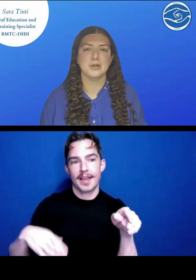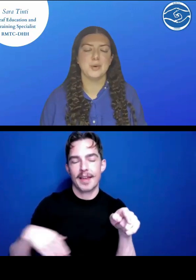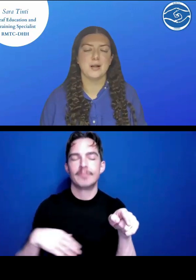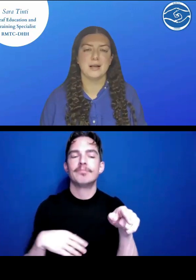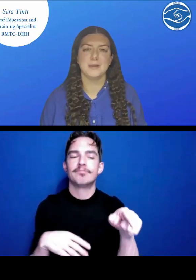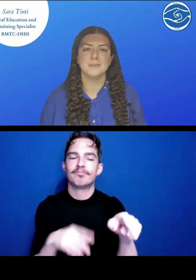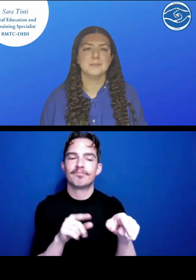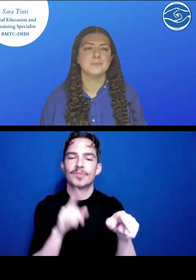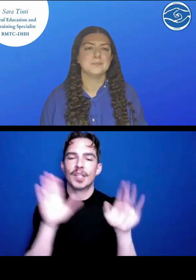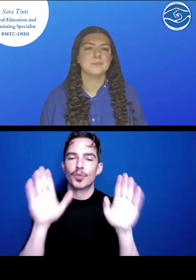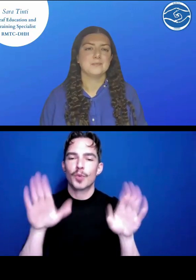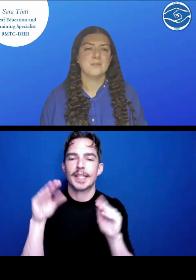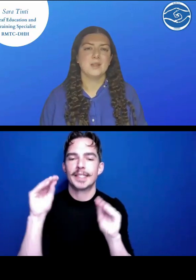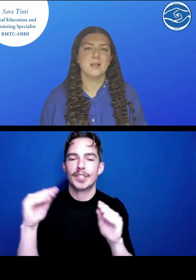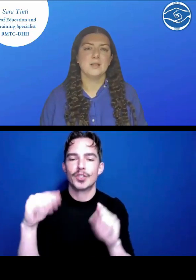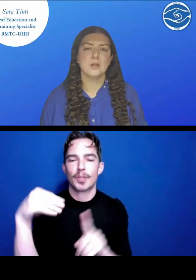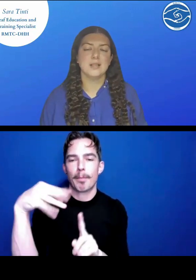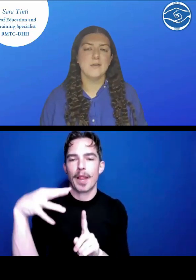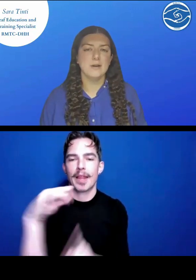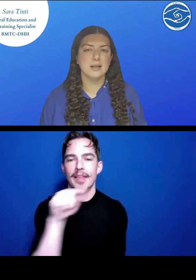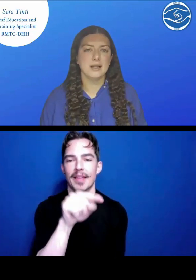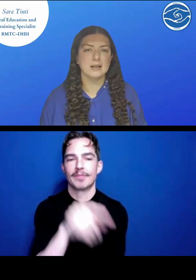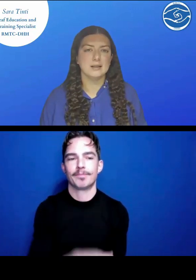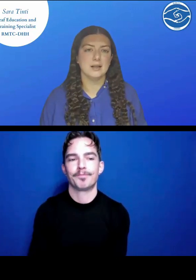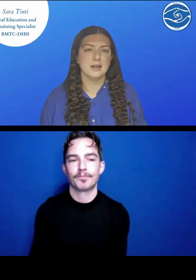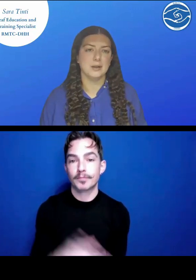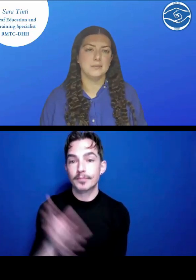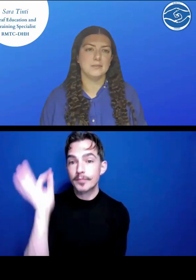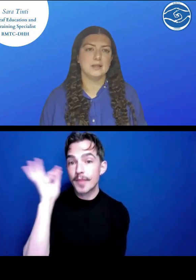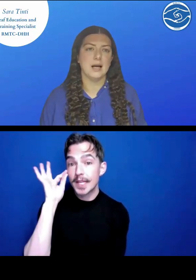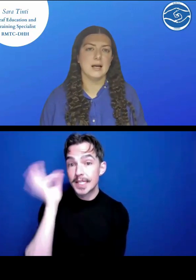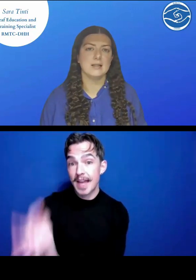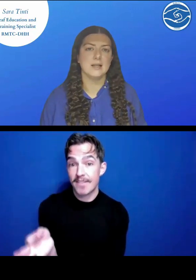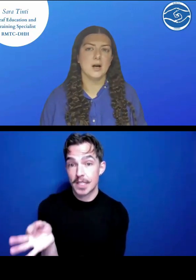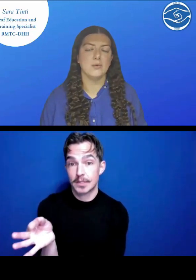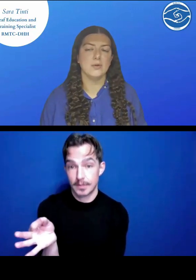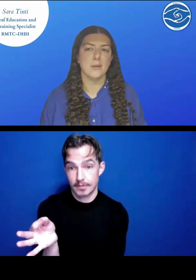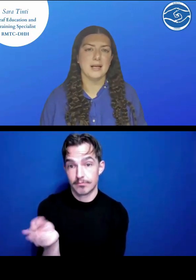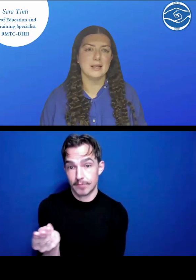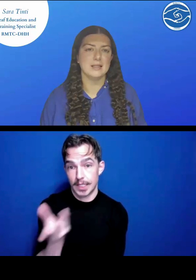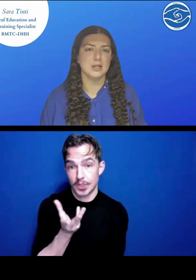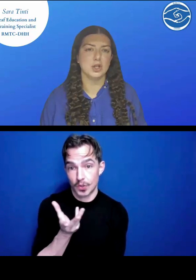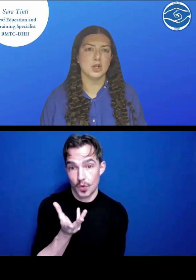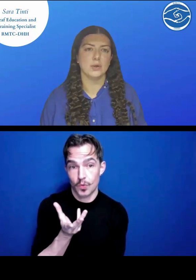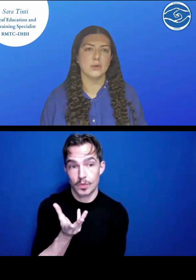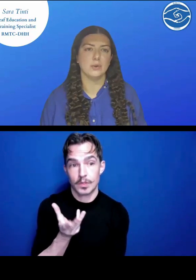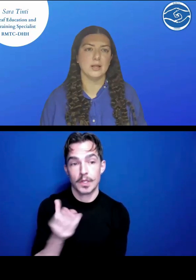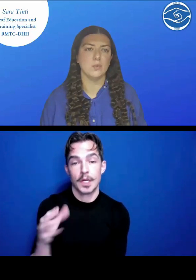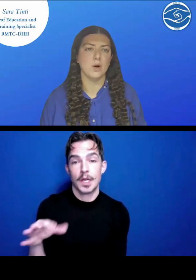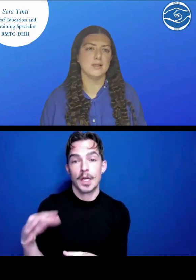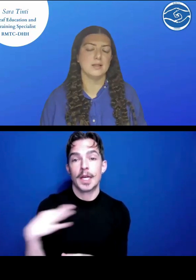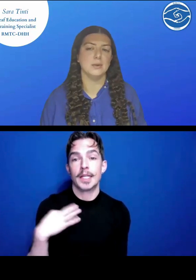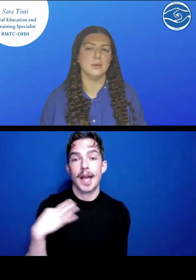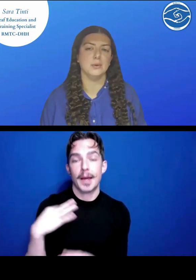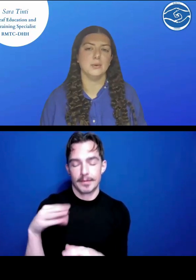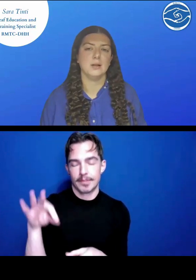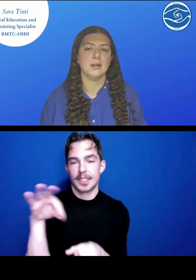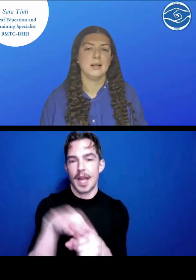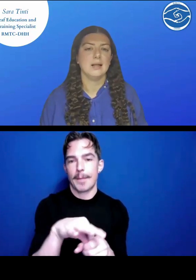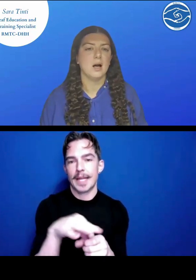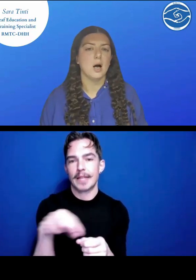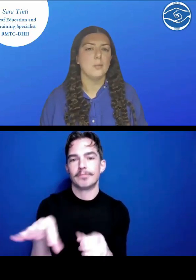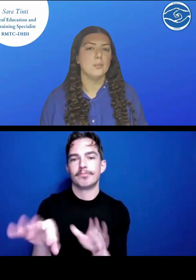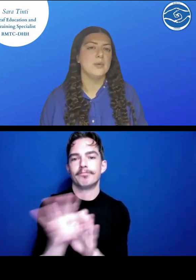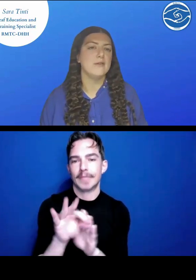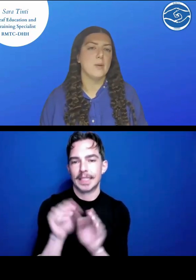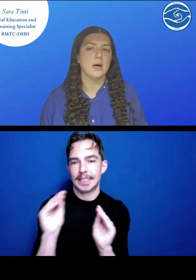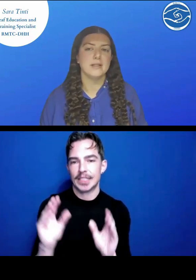teacher spotlight. So, definitely let us know. Nominate a teacher. We really want to up beef up